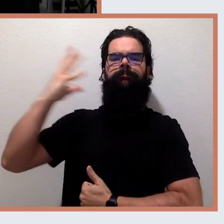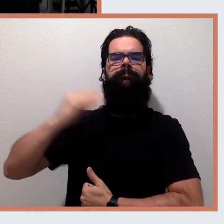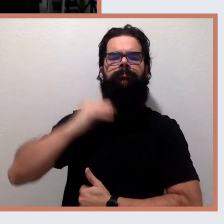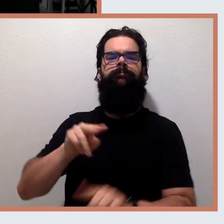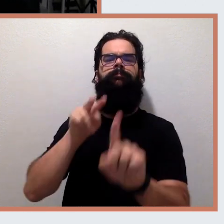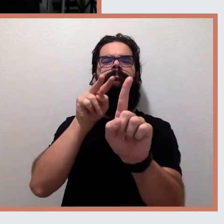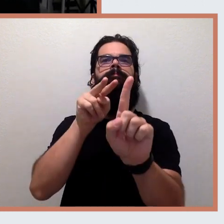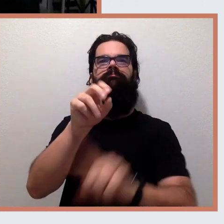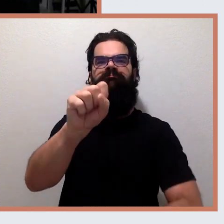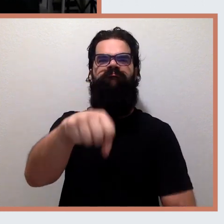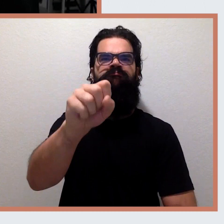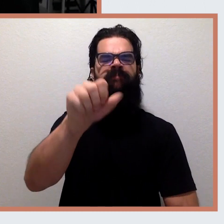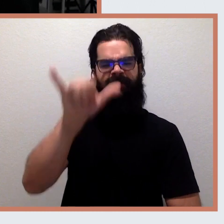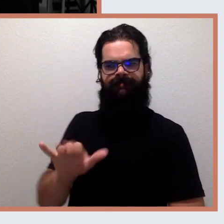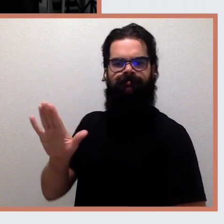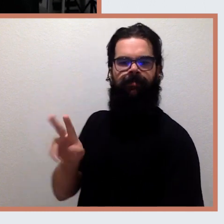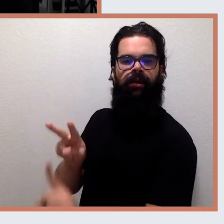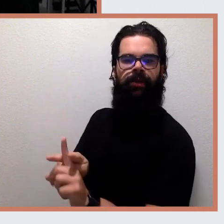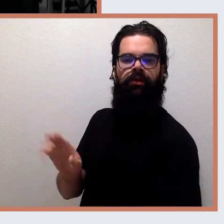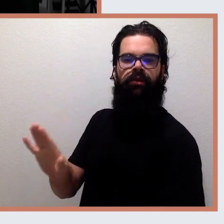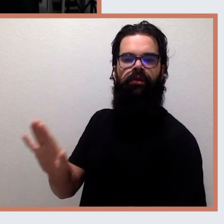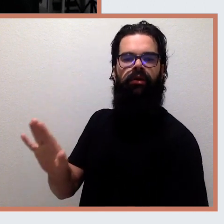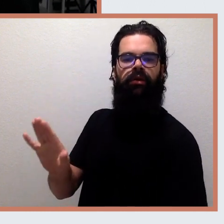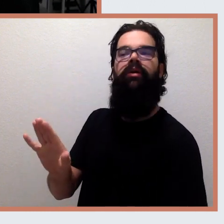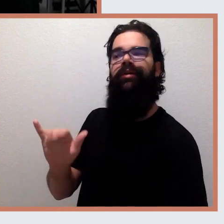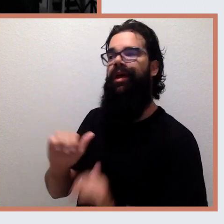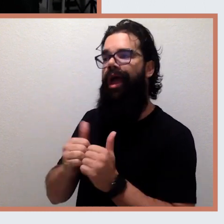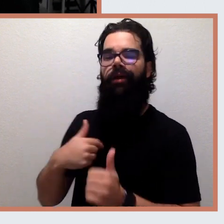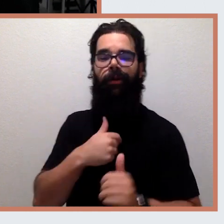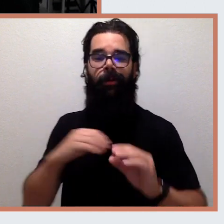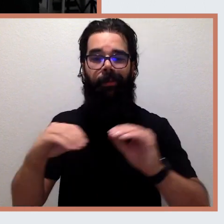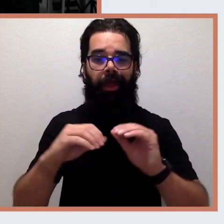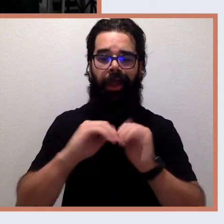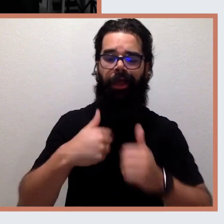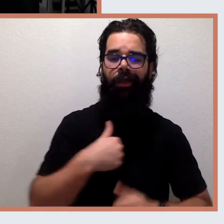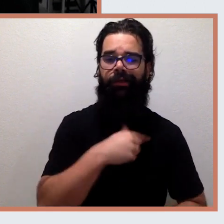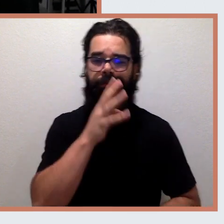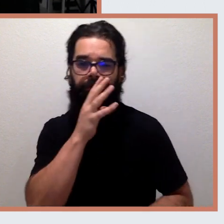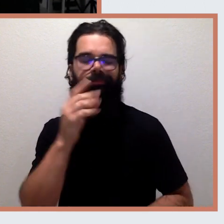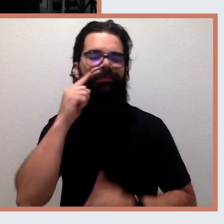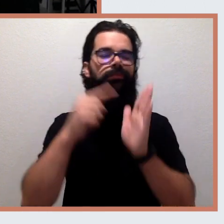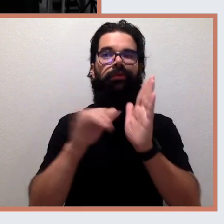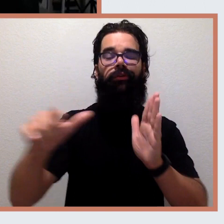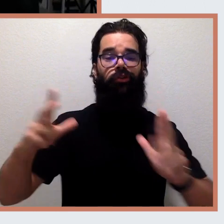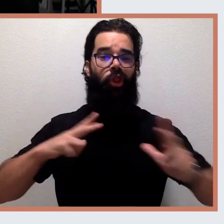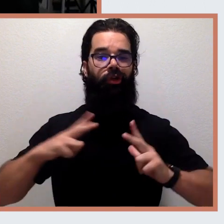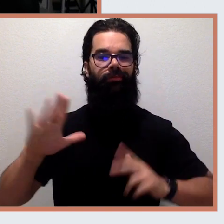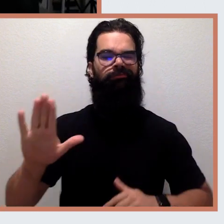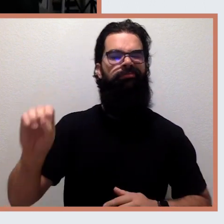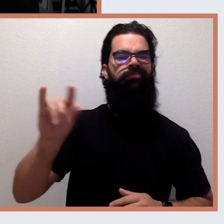"Yo man, you guys were the only show that got it right. You guys look great. The way you move, the way you talk, the way you stand, the way you sound, like for Hollywood,